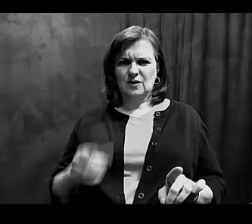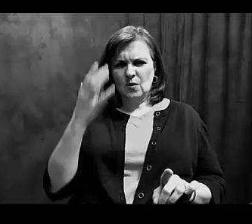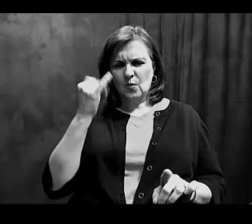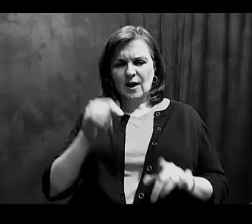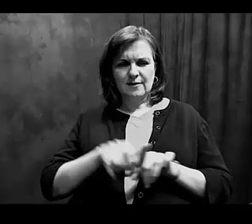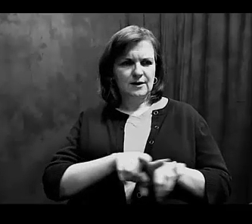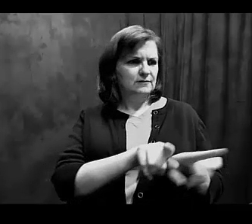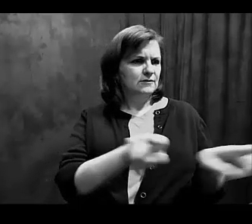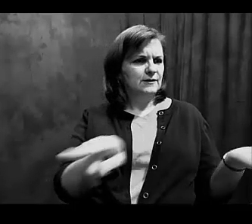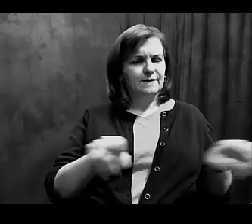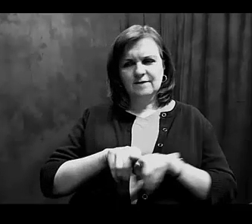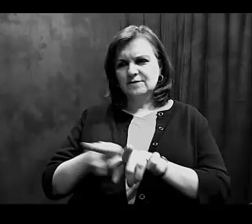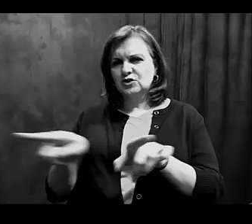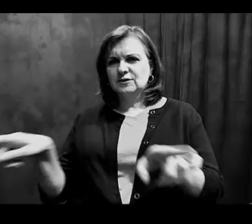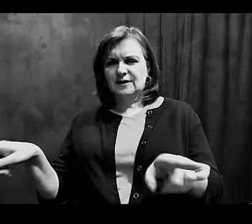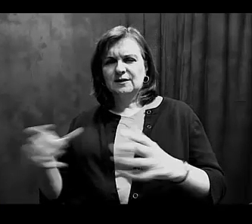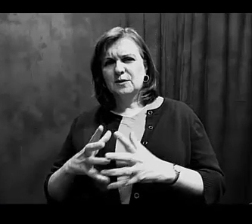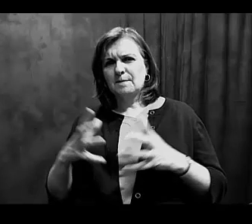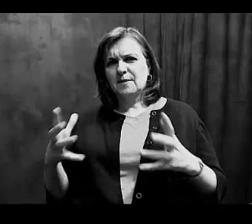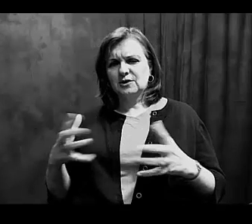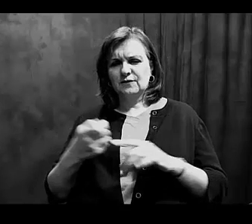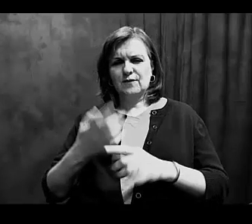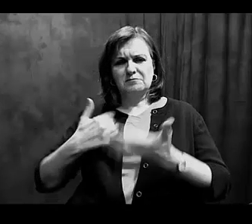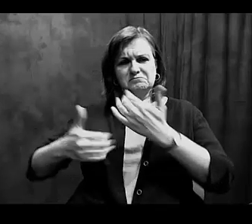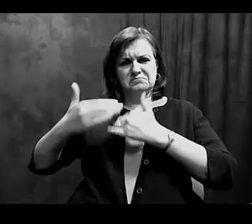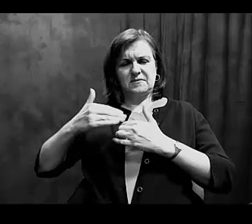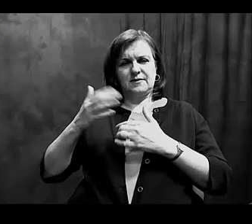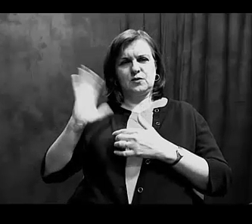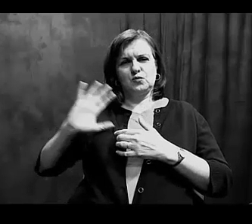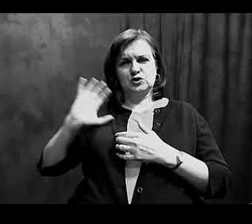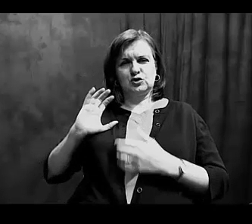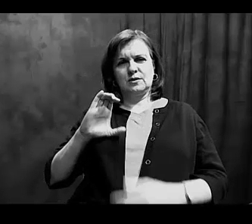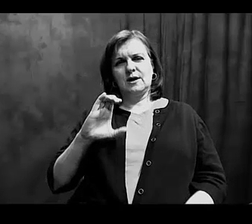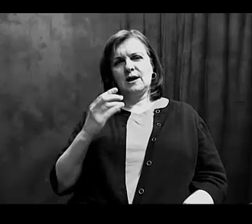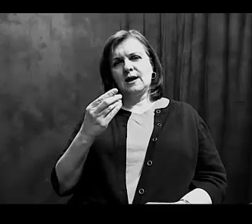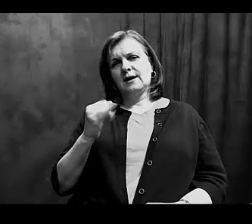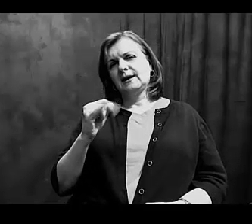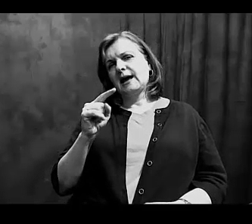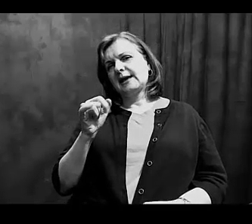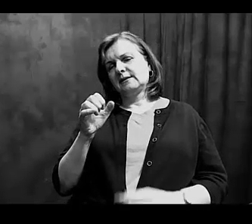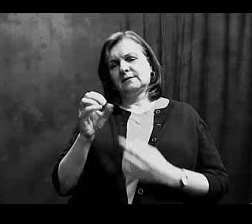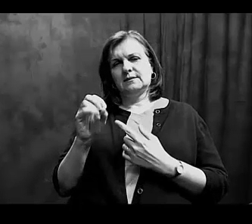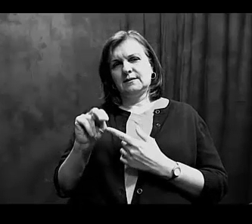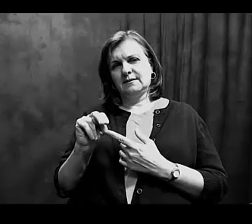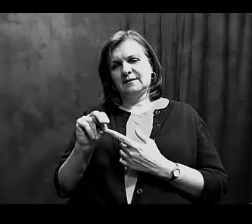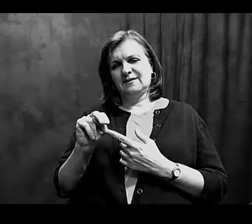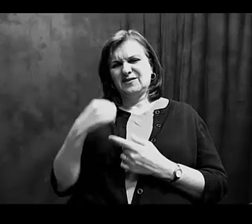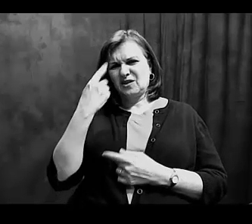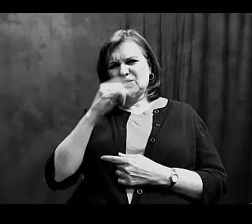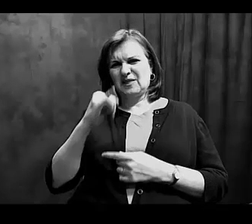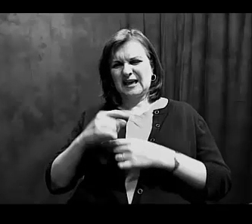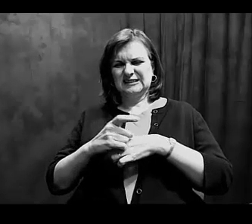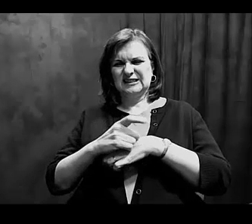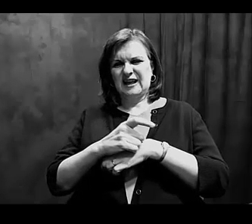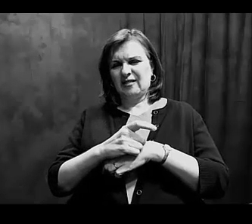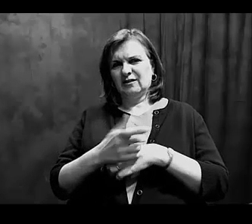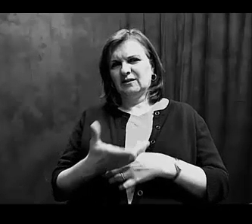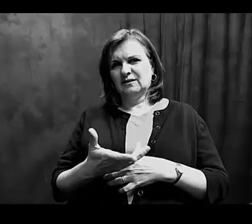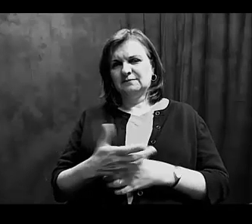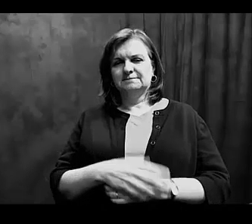why have they diversified so much from that original Chiton that actually kind of looked more like a snail right